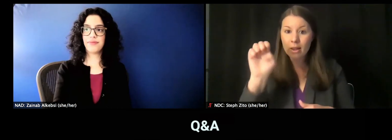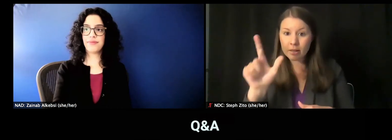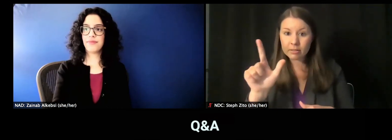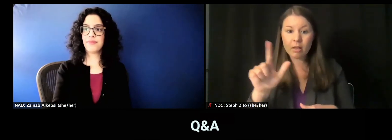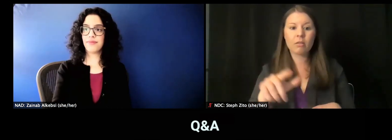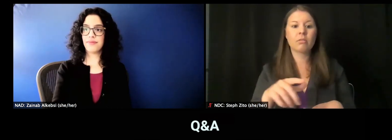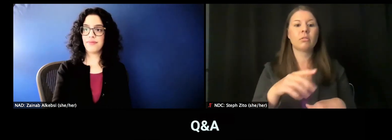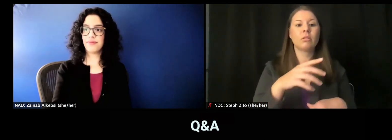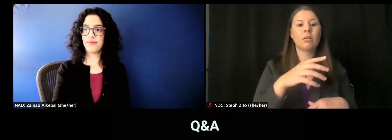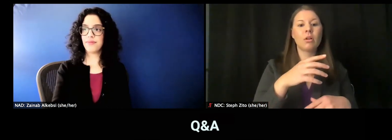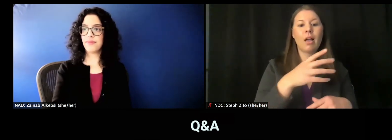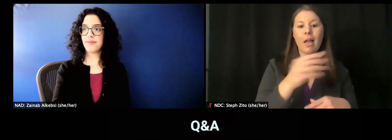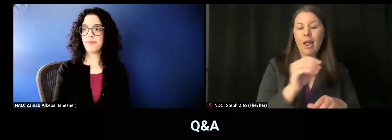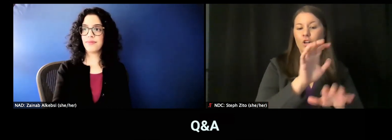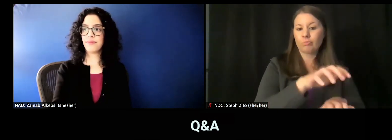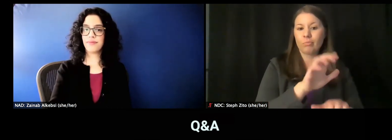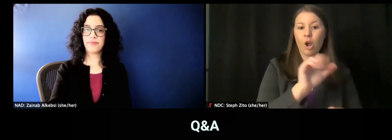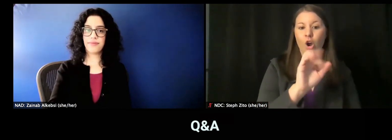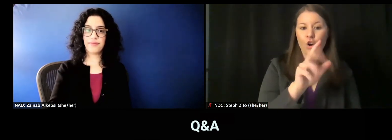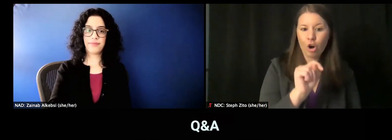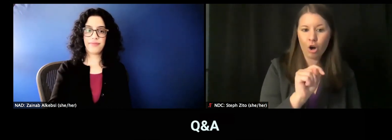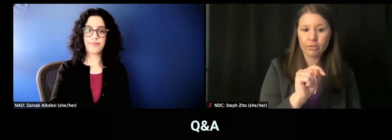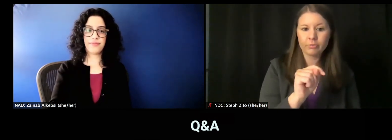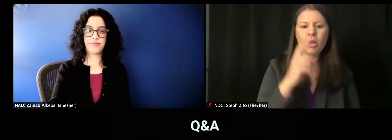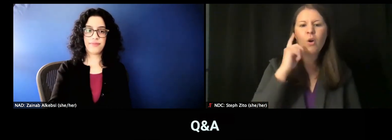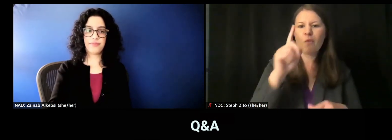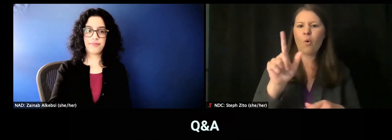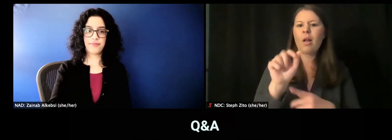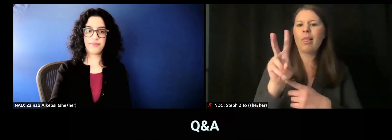both American Sign Language interpreters as well as CART